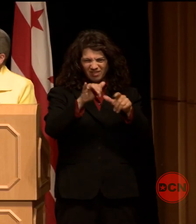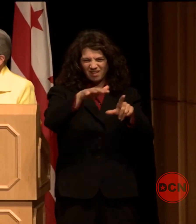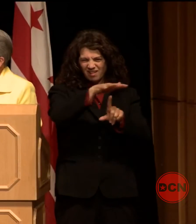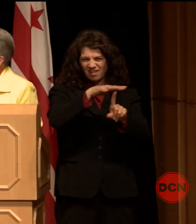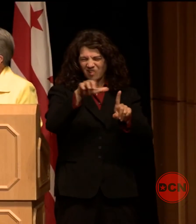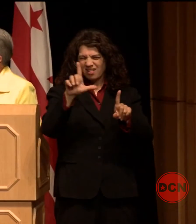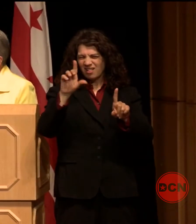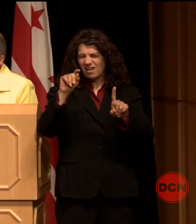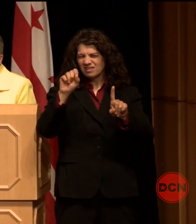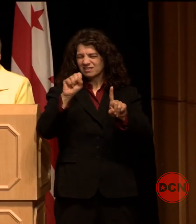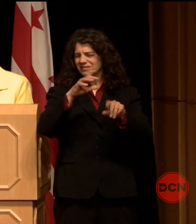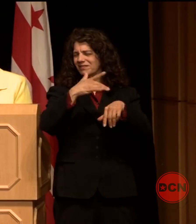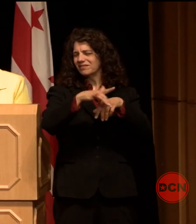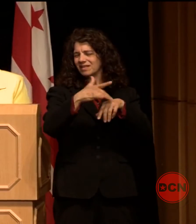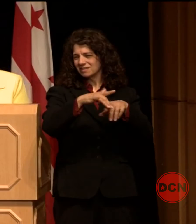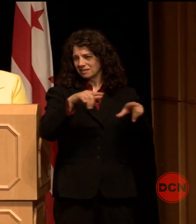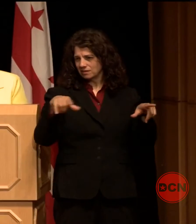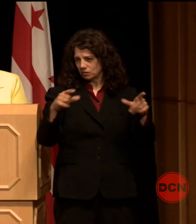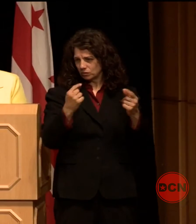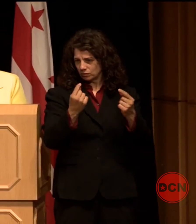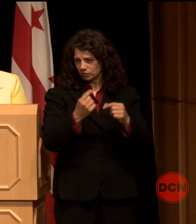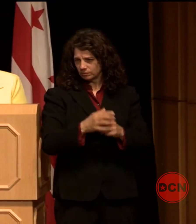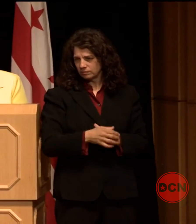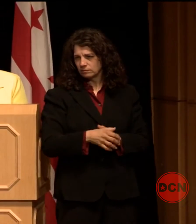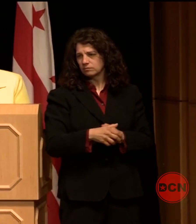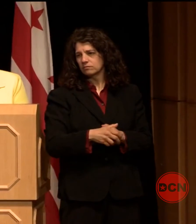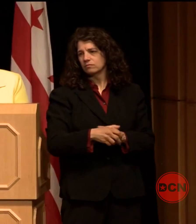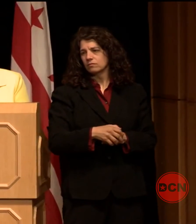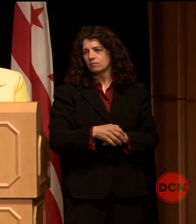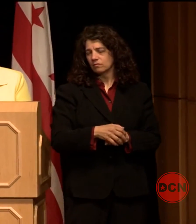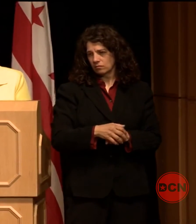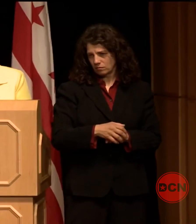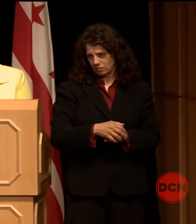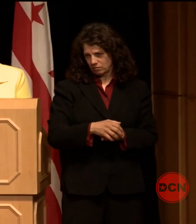PROPOSALS FOR AFFORDABLE HOUSING PROJECTS TO BE RELEASED ON MARCH